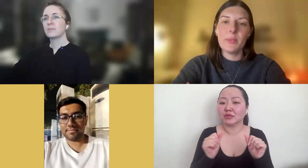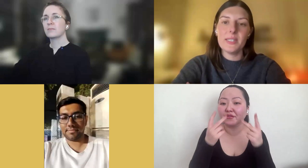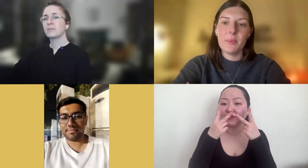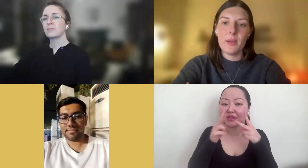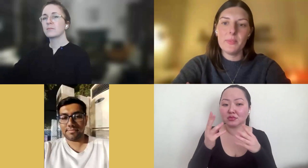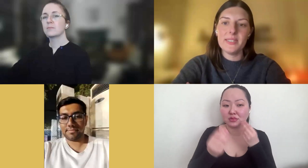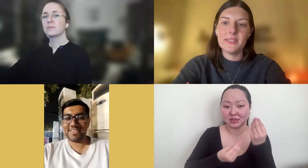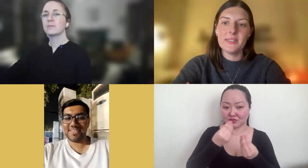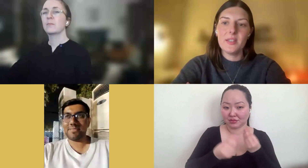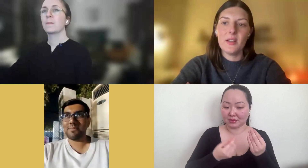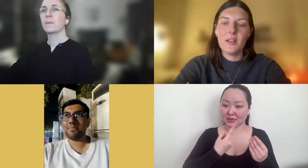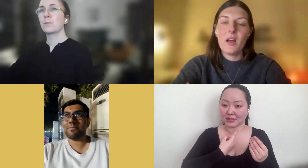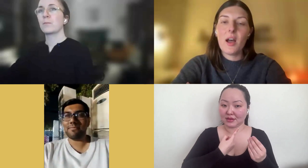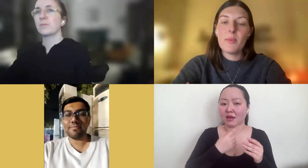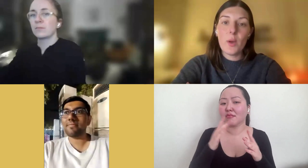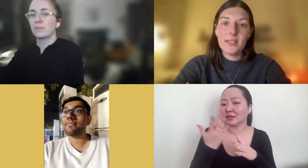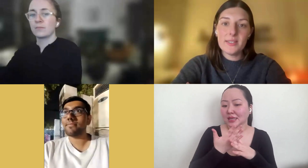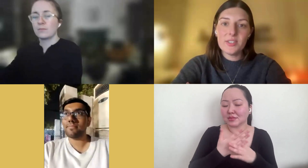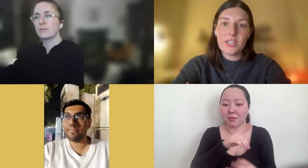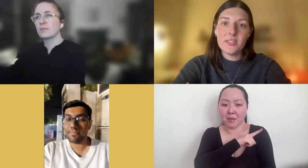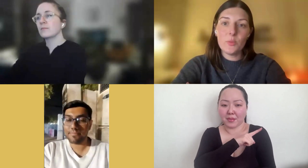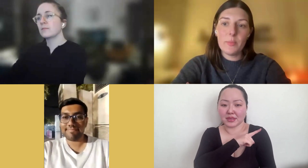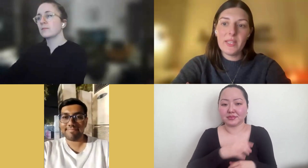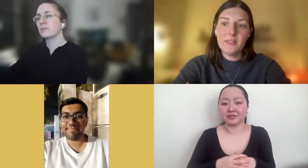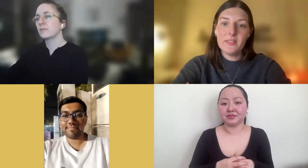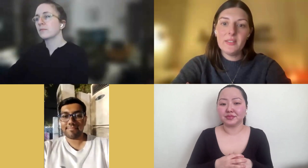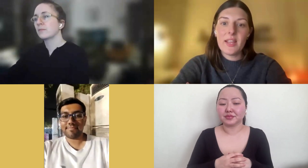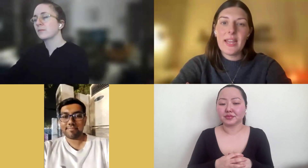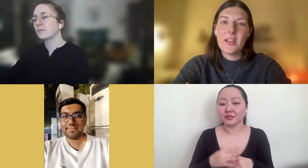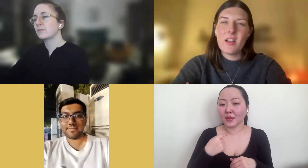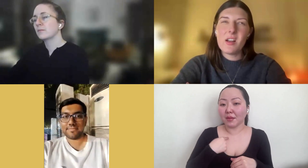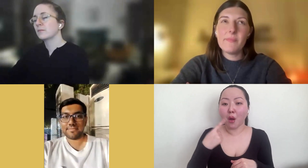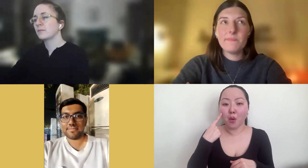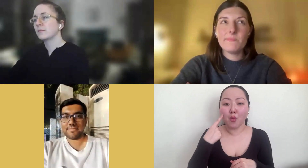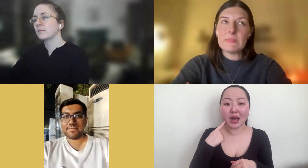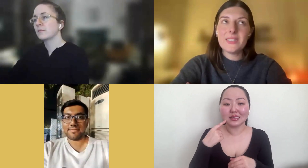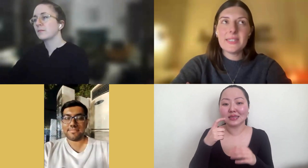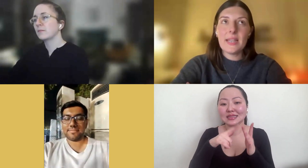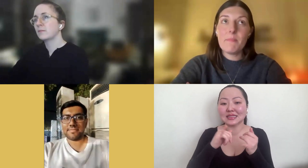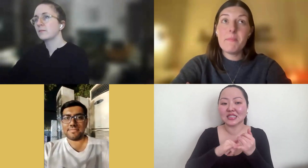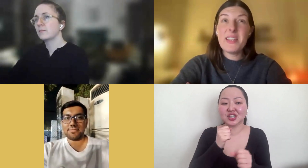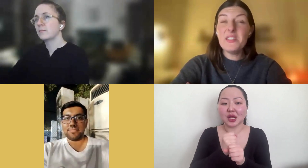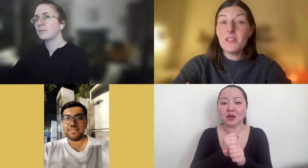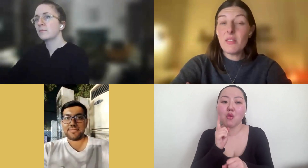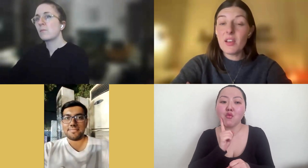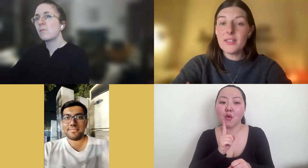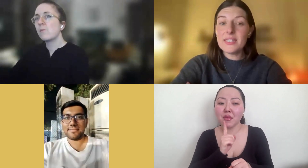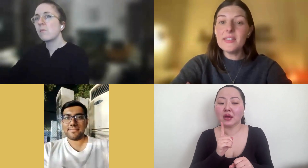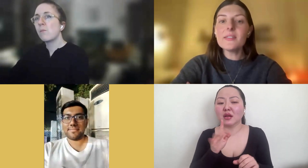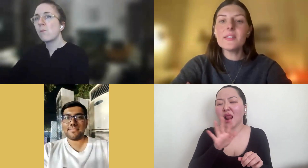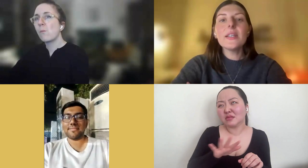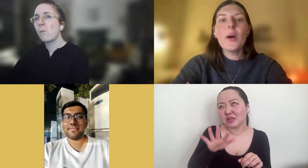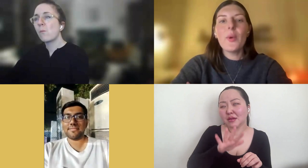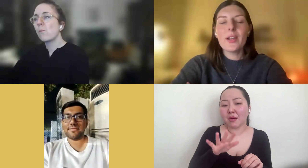for accessibility purposes. I'm a white cisgender woman, in her, let's say mid-30s,